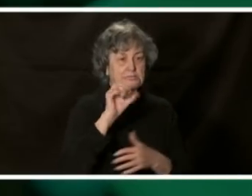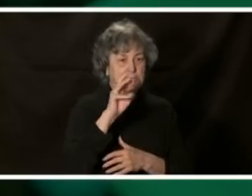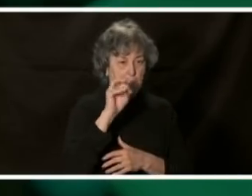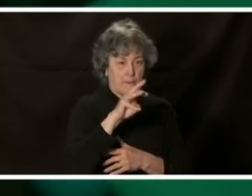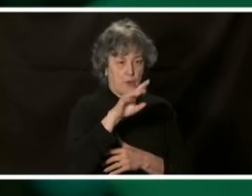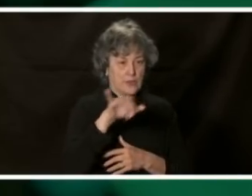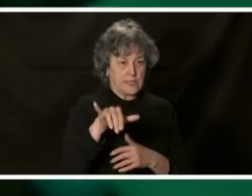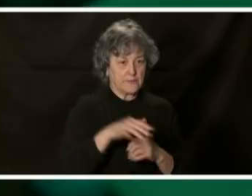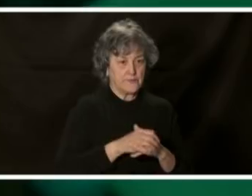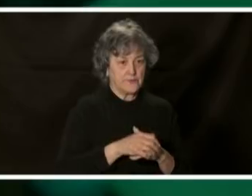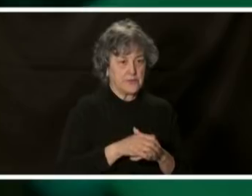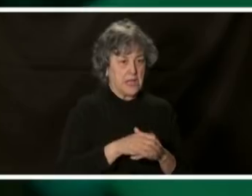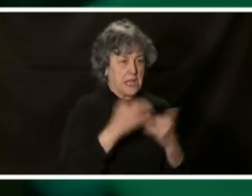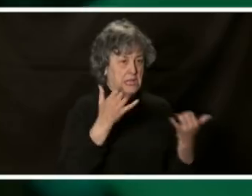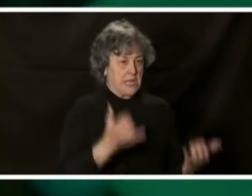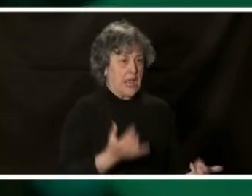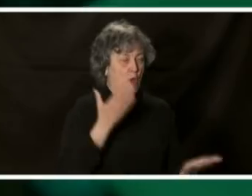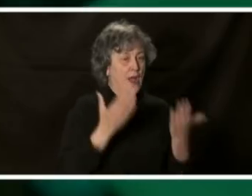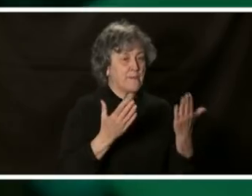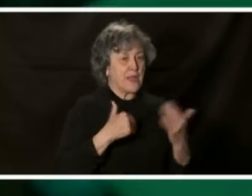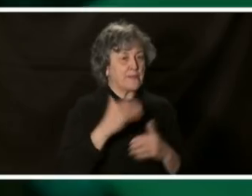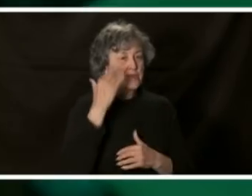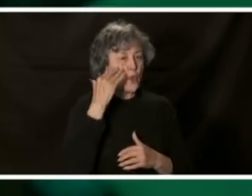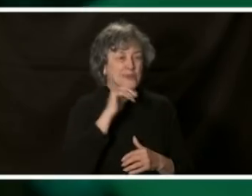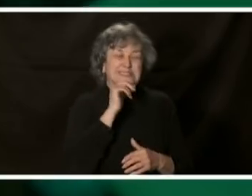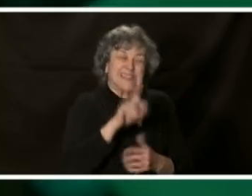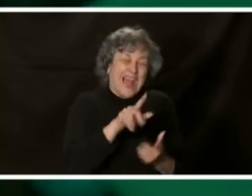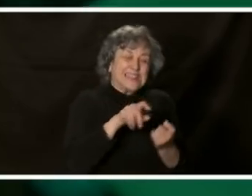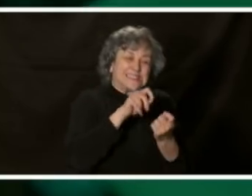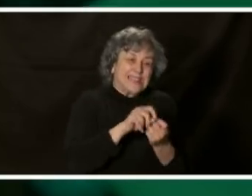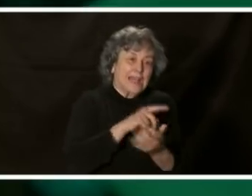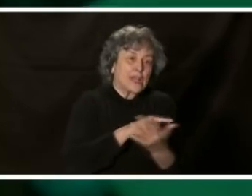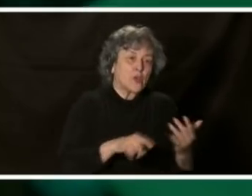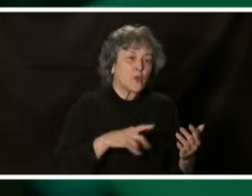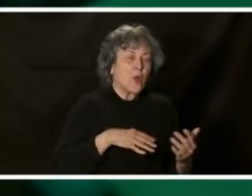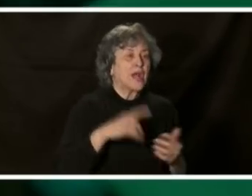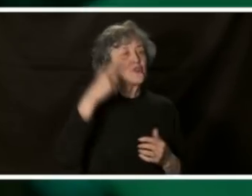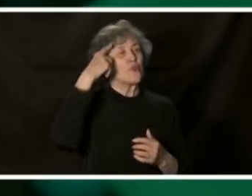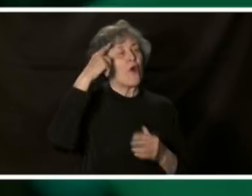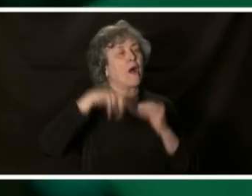NOW I KNOW THIS MAY NOT BE THE GRADUATION CEREMONY THAT MOST OF US HAD IN MIND.